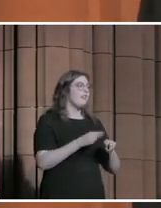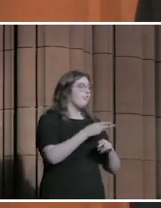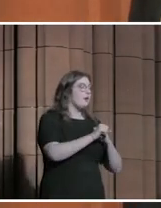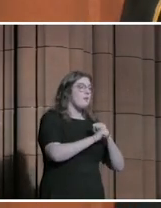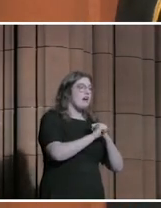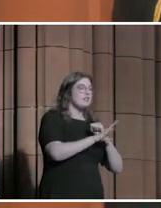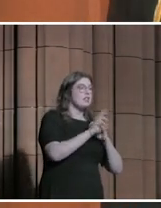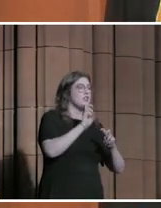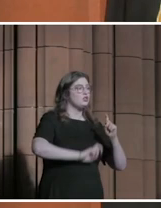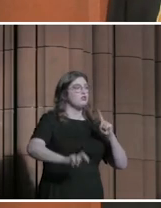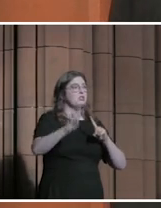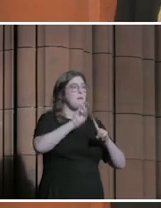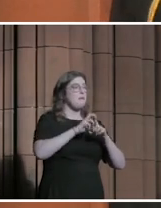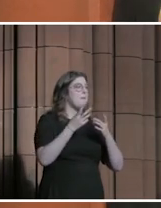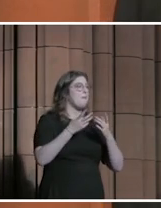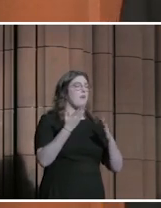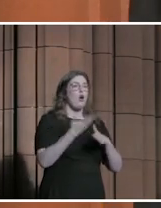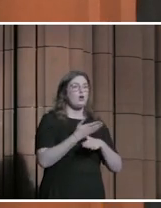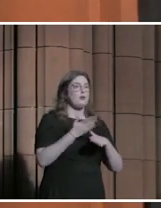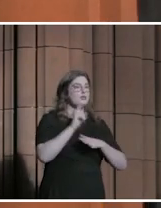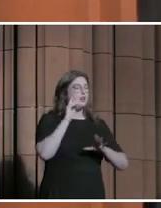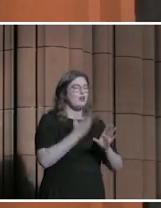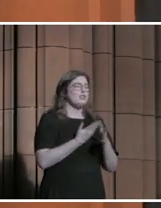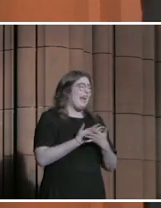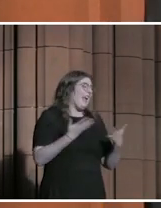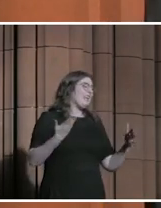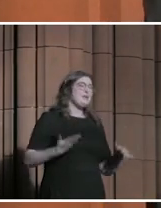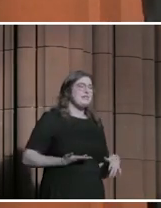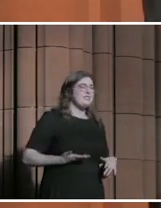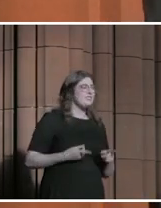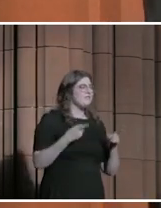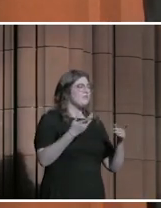or occupational psychology or any business, you're embarking on careers